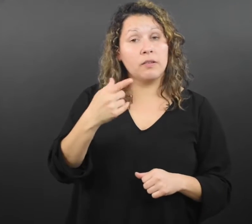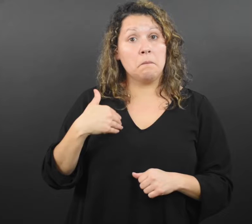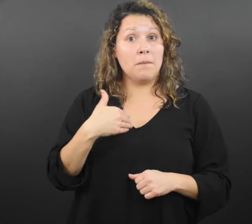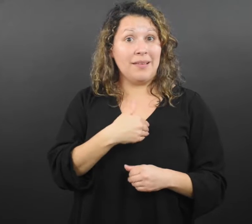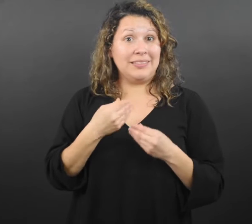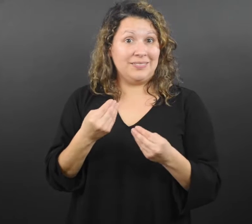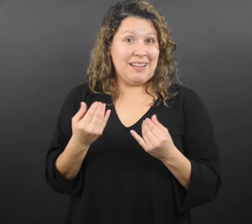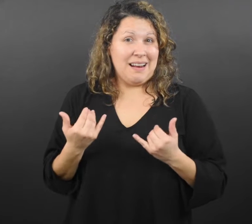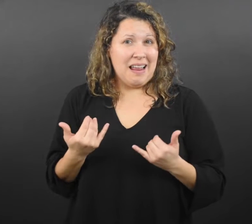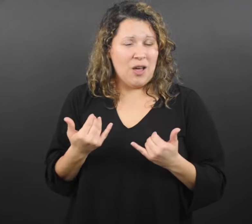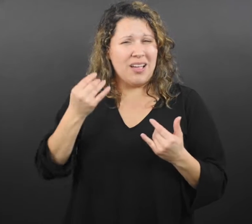you. ●